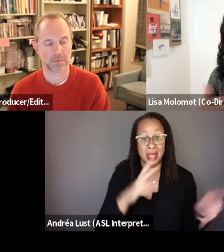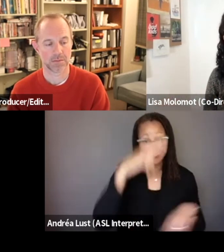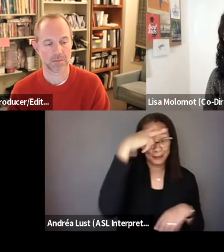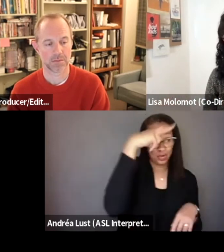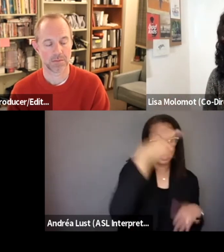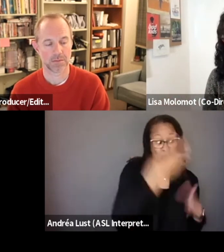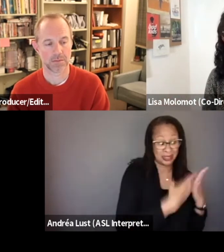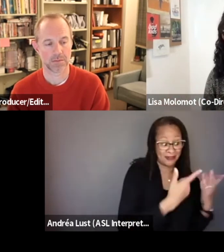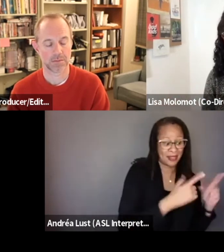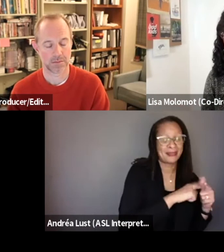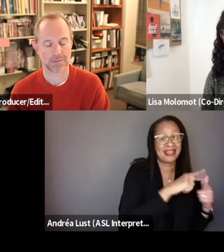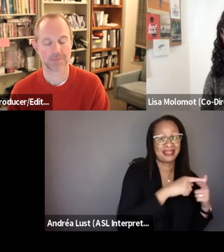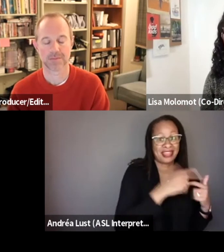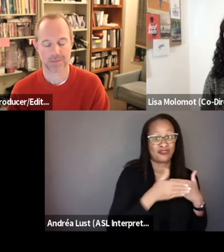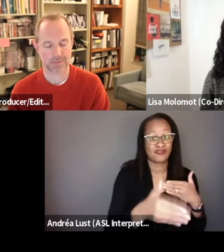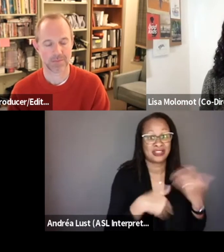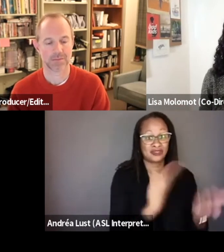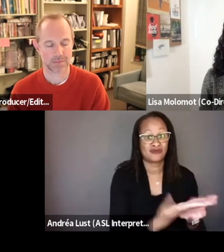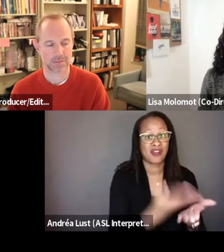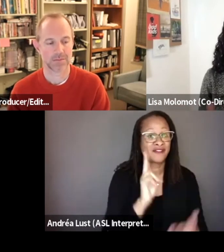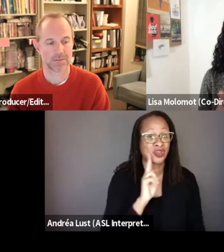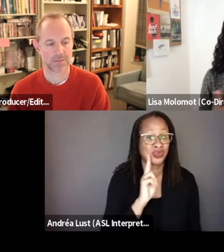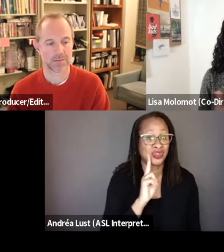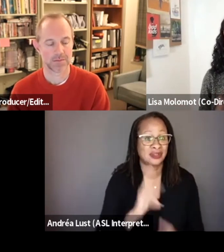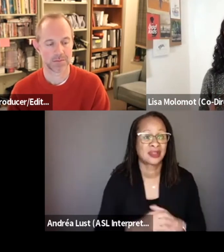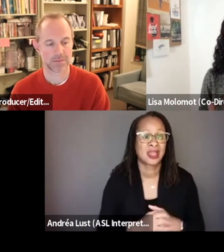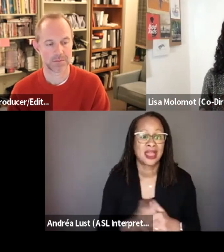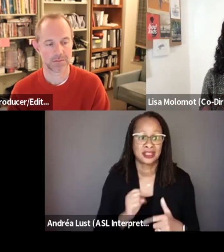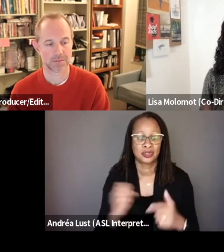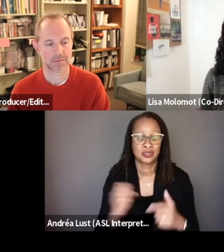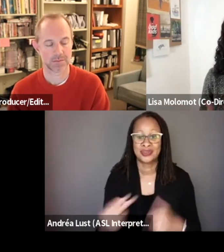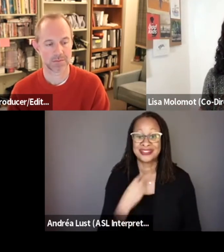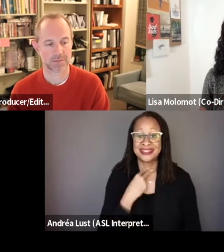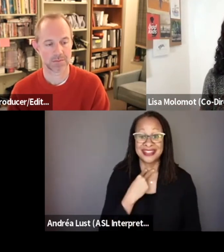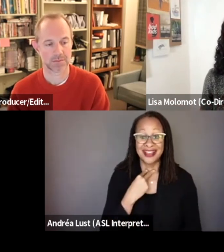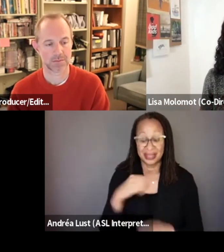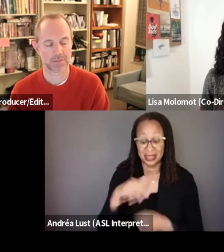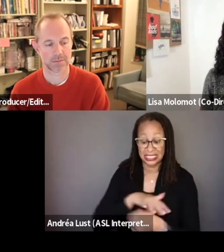but then the rest had made it to Houston. And so she was stuck in this area by herself,